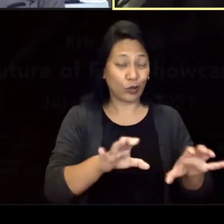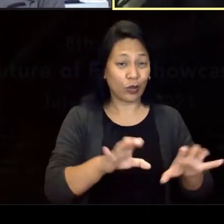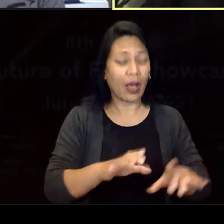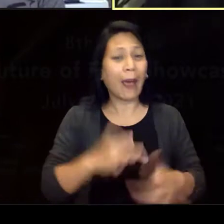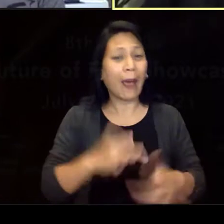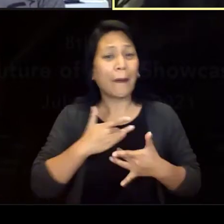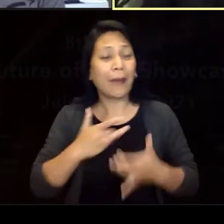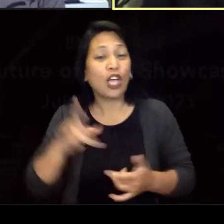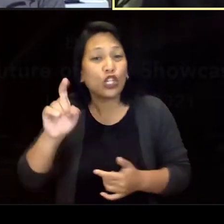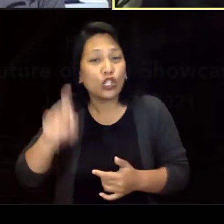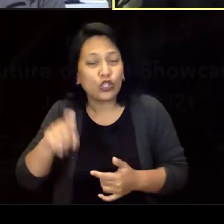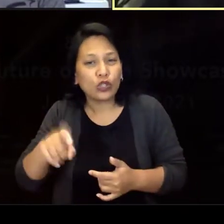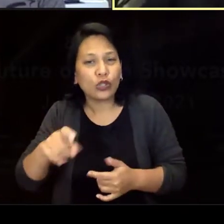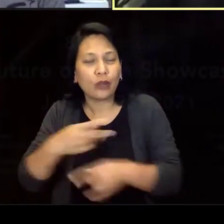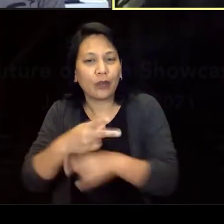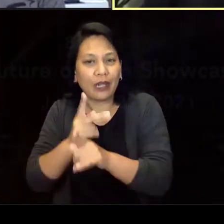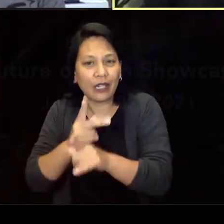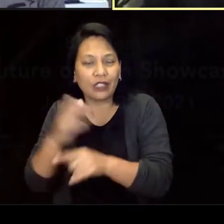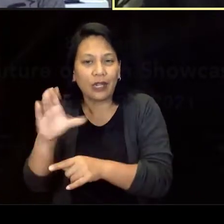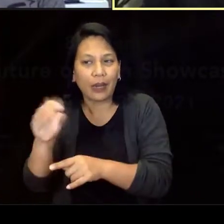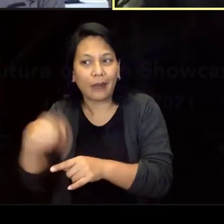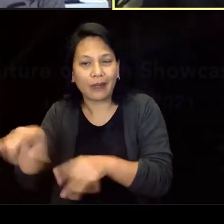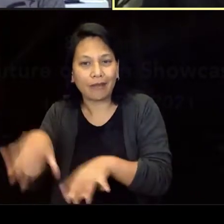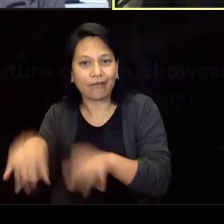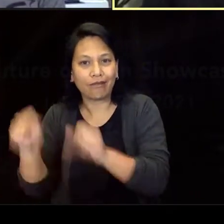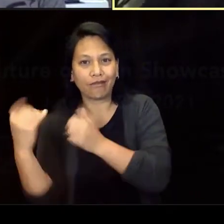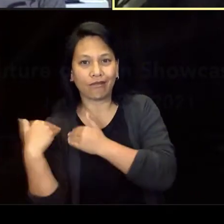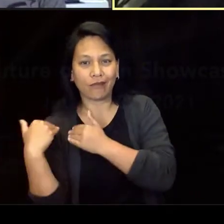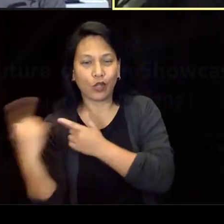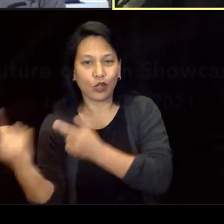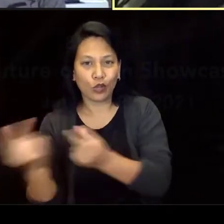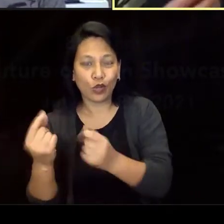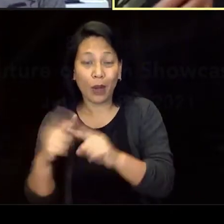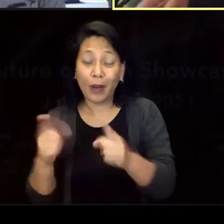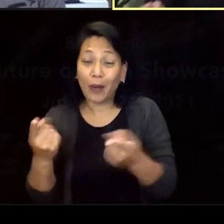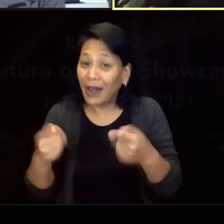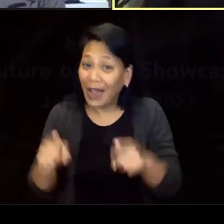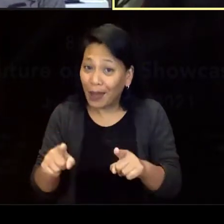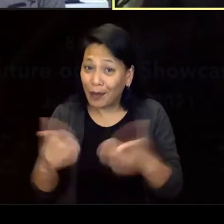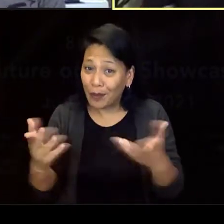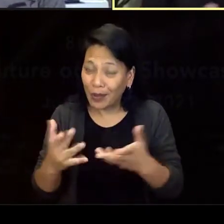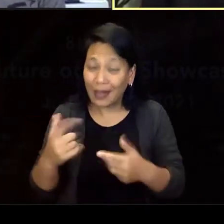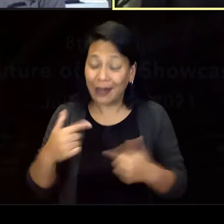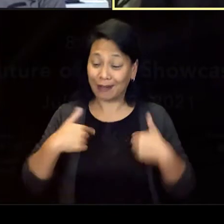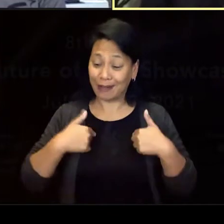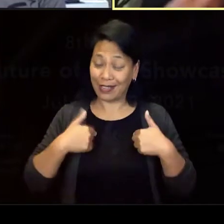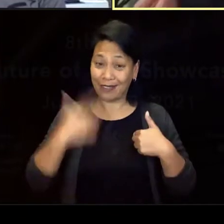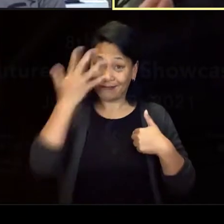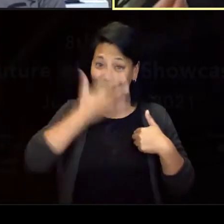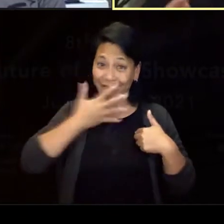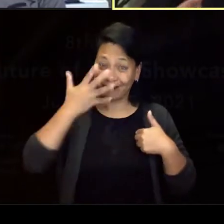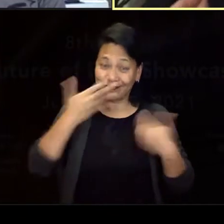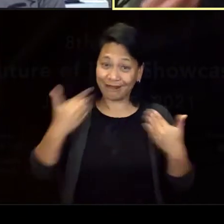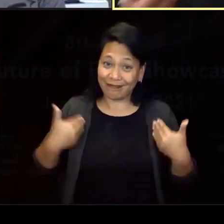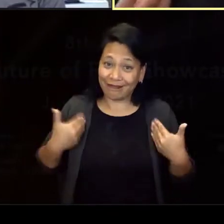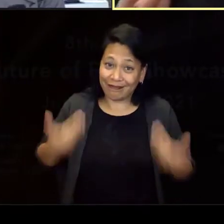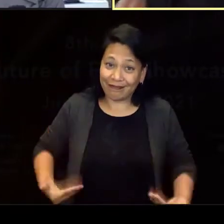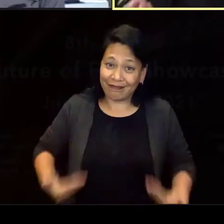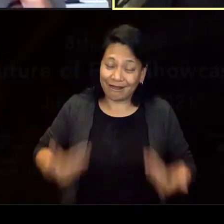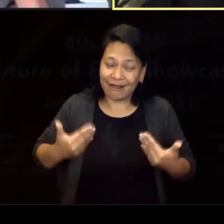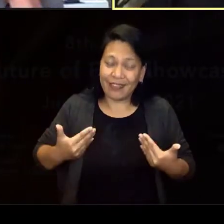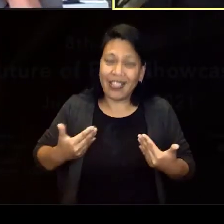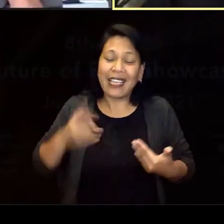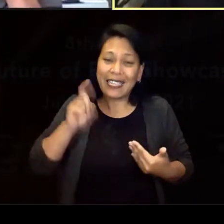But what ends up happening when you look like me or particular roles that require a particular look.